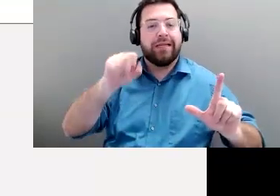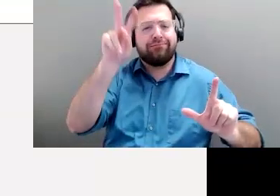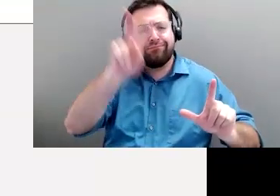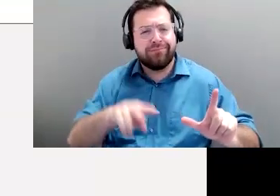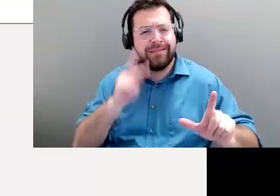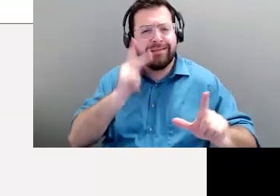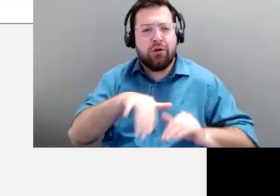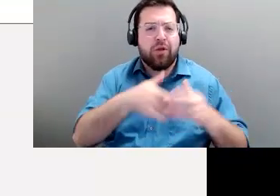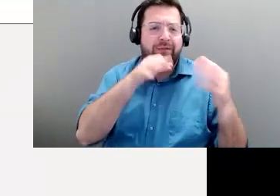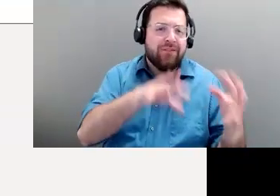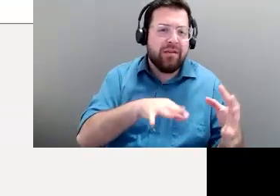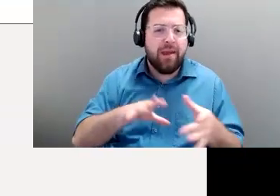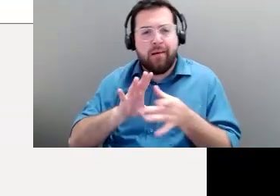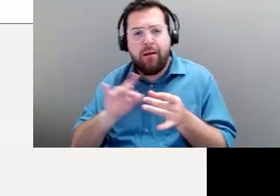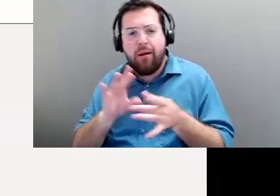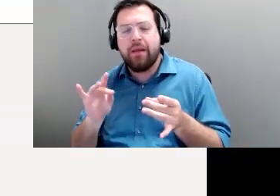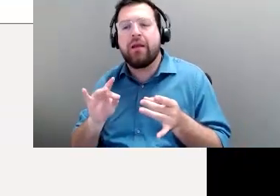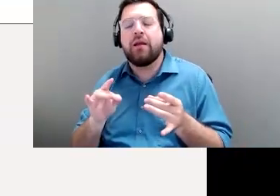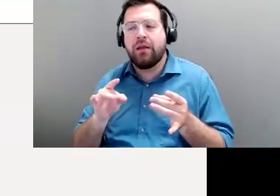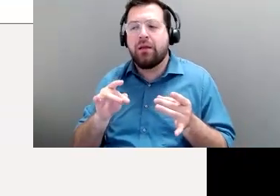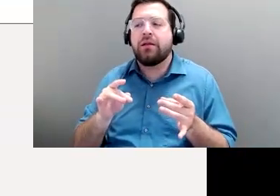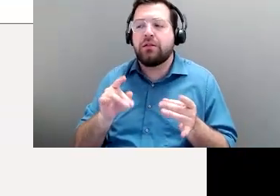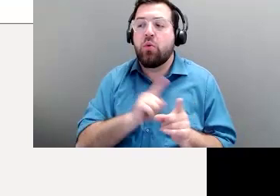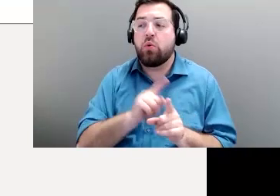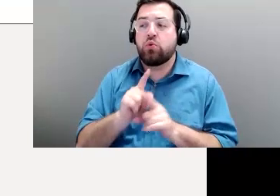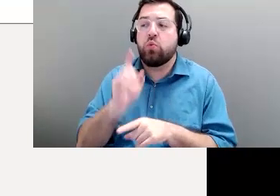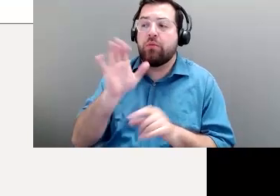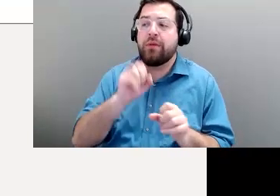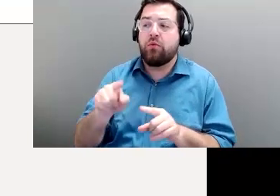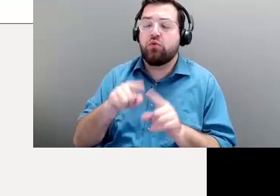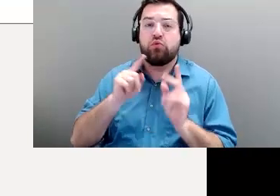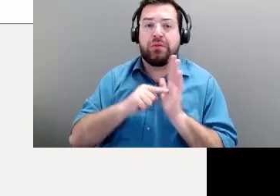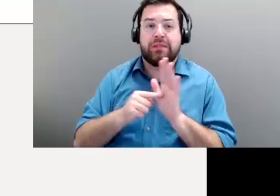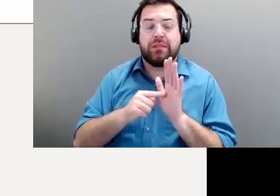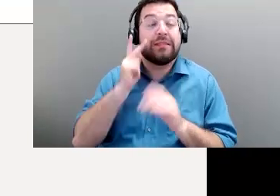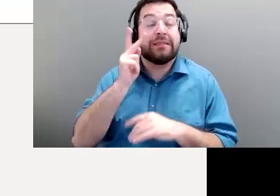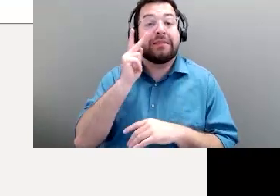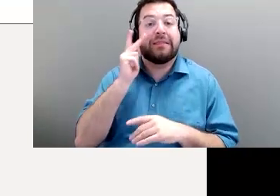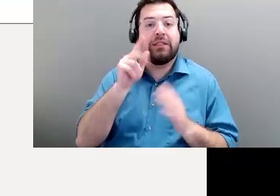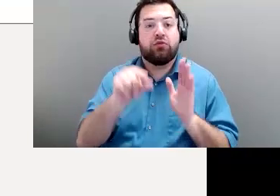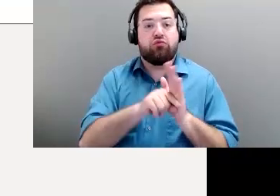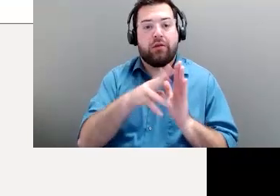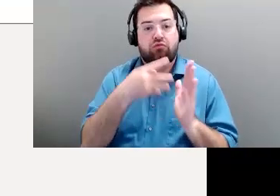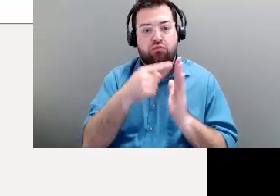View your comments, and also be able to view your rubric, with your comments inside the rubric.